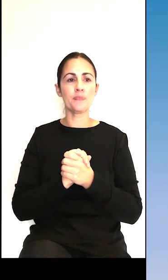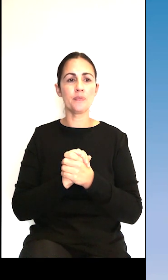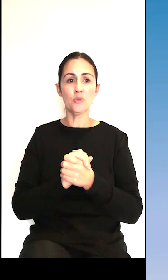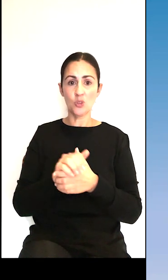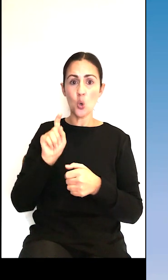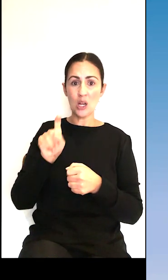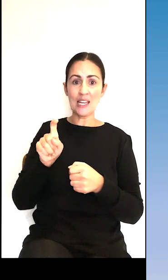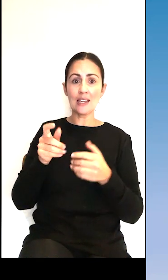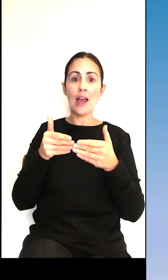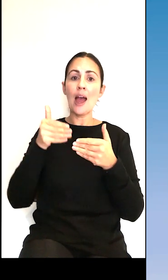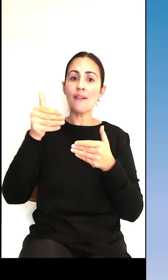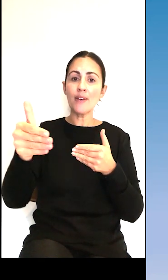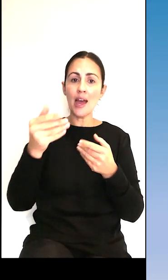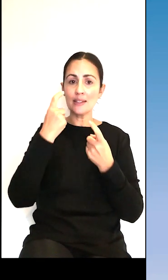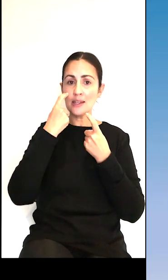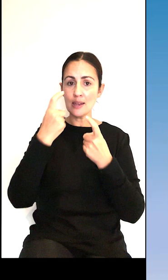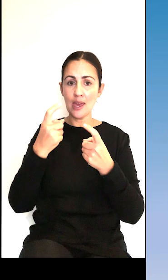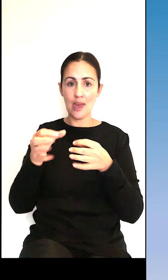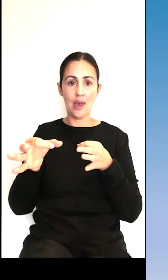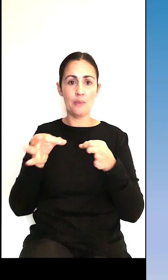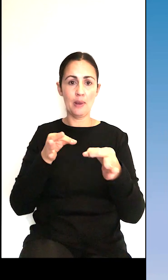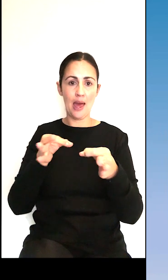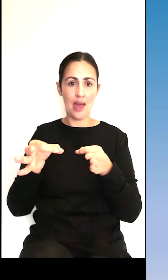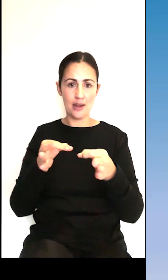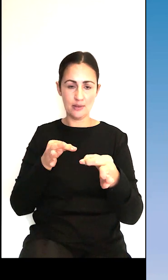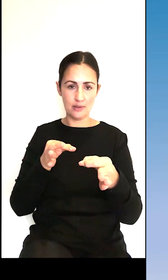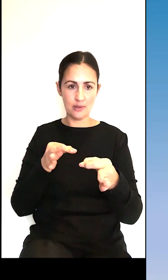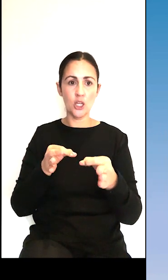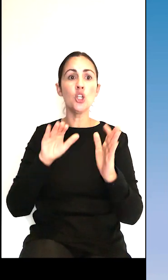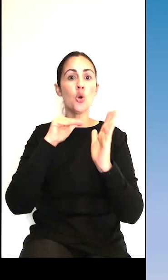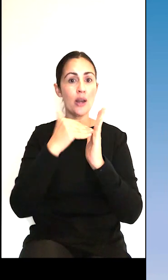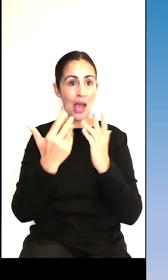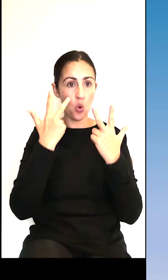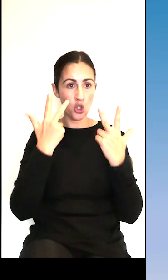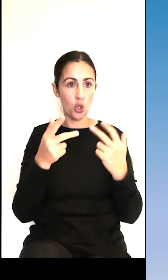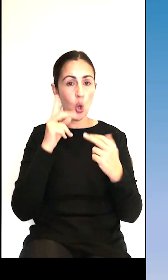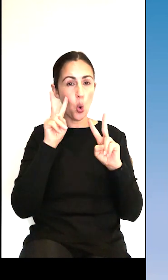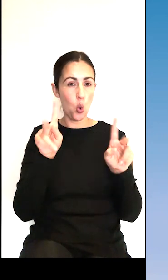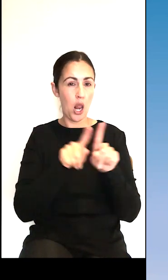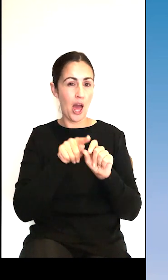going to the advance care planning page. So what I'll show you now is a screenshot of what it actually looks like in My